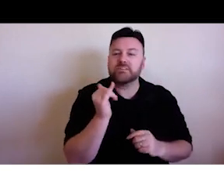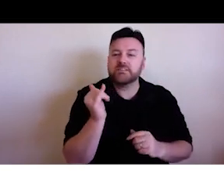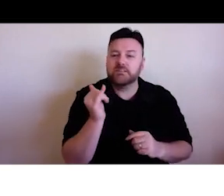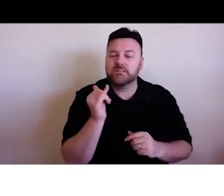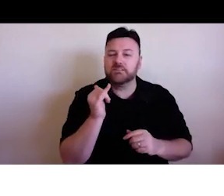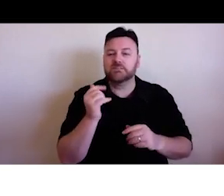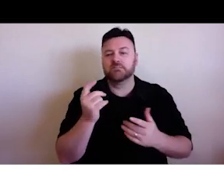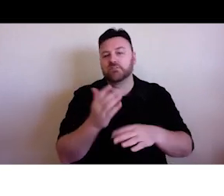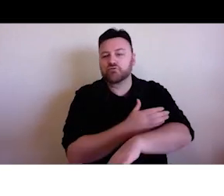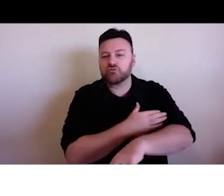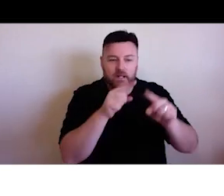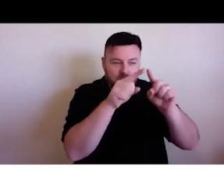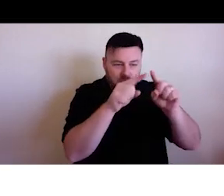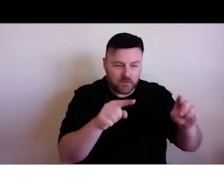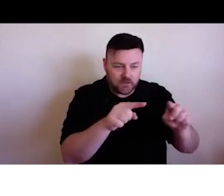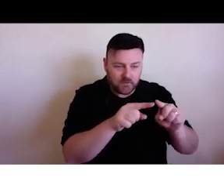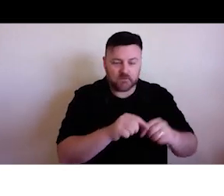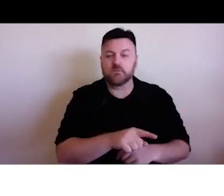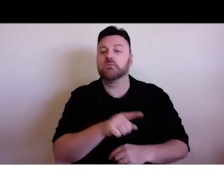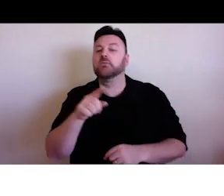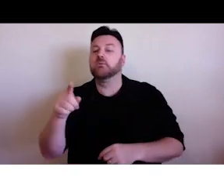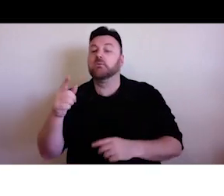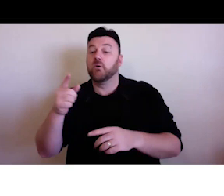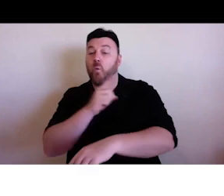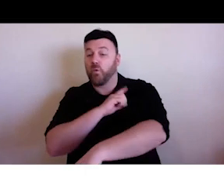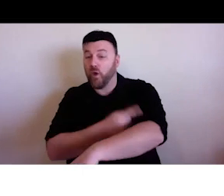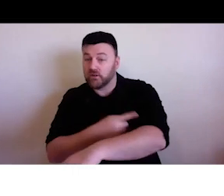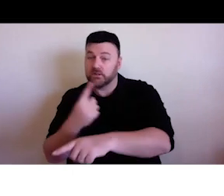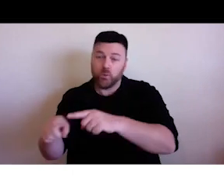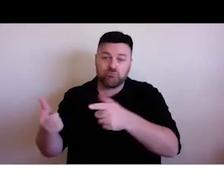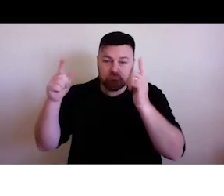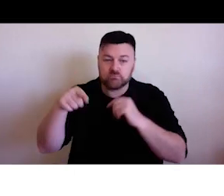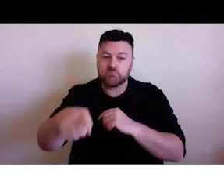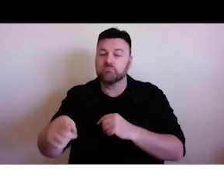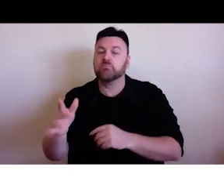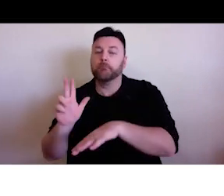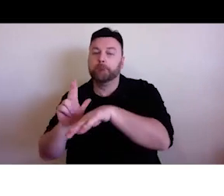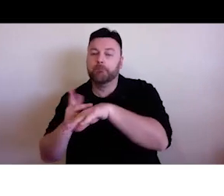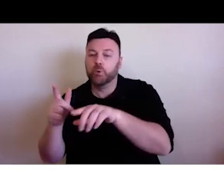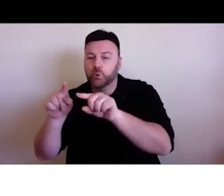right-hand side of the screen and has a blue square as its symbol.